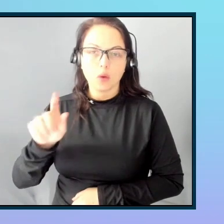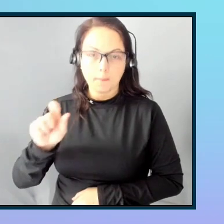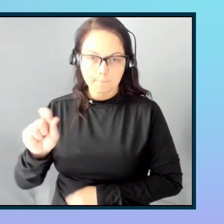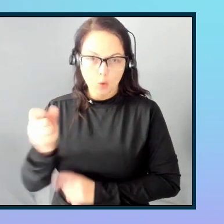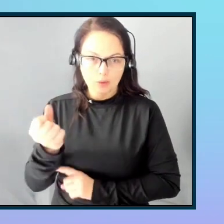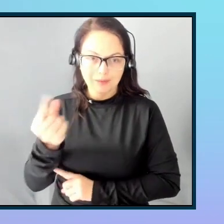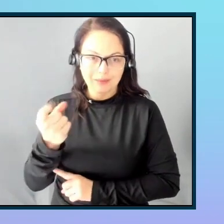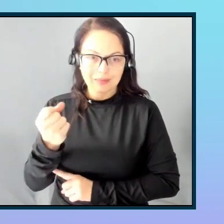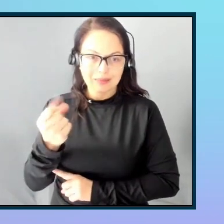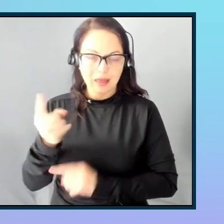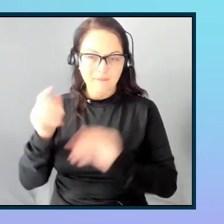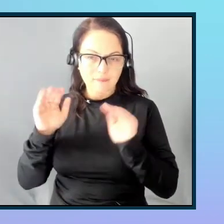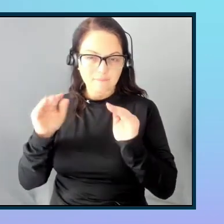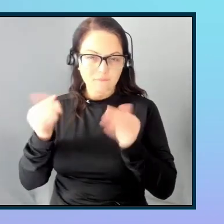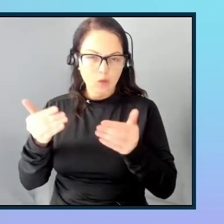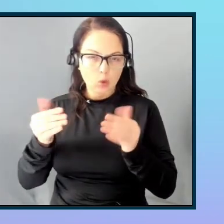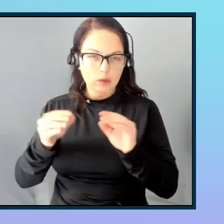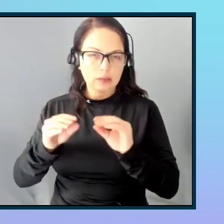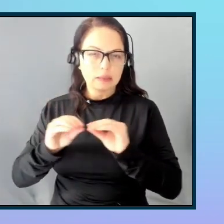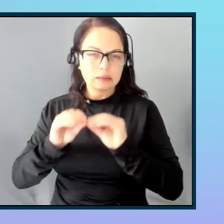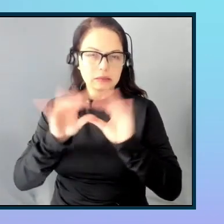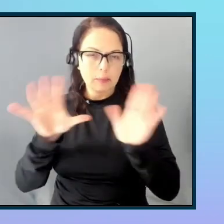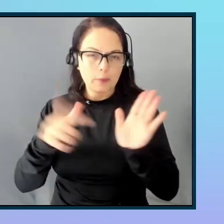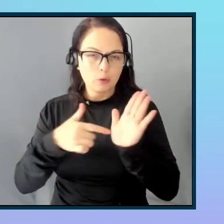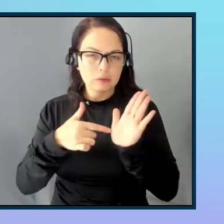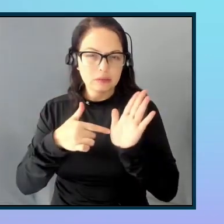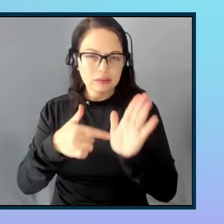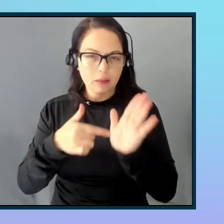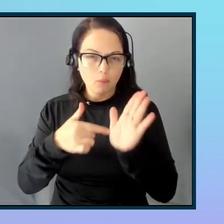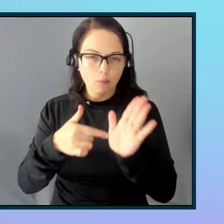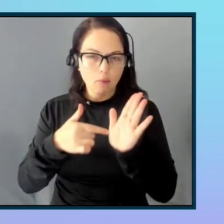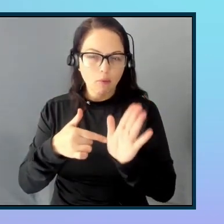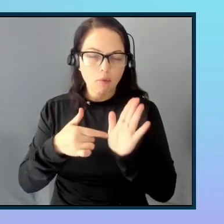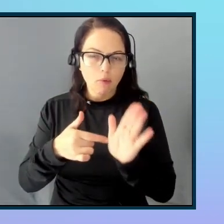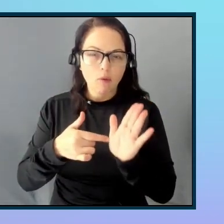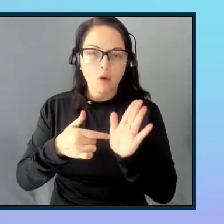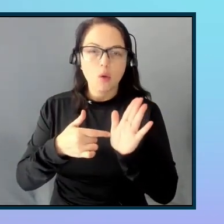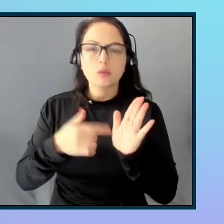focus appearance examples looks to use box shadow.